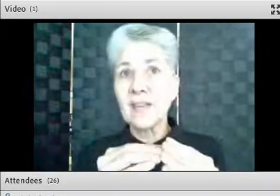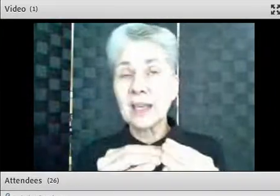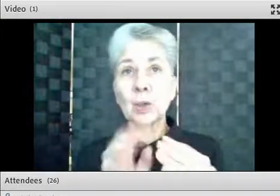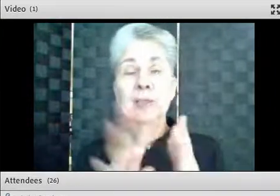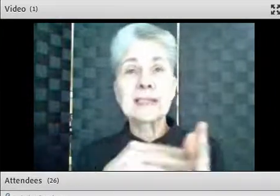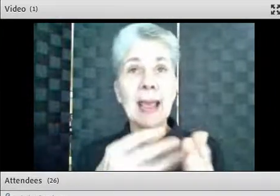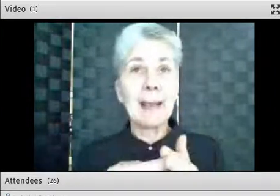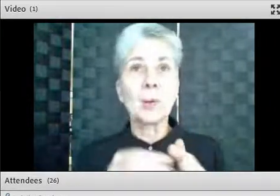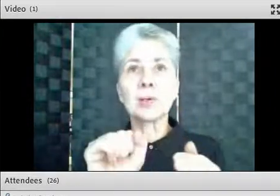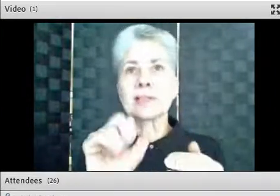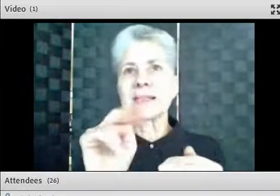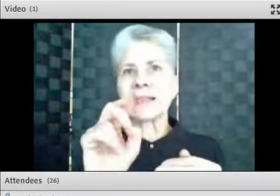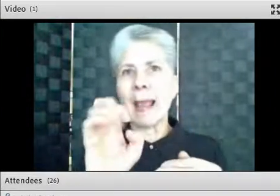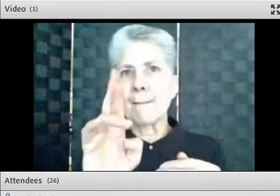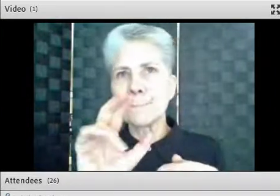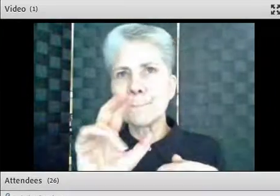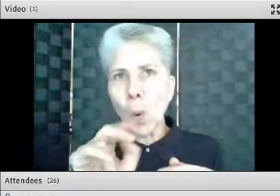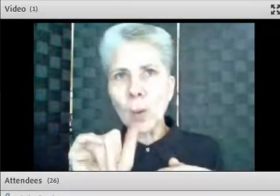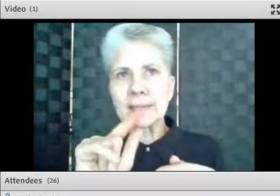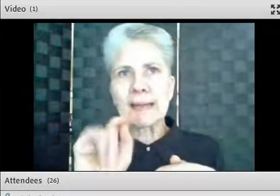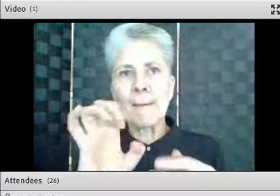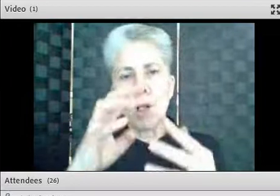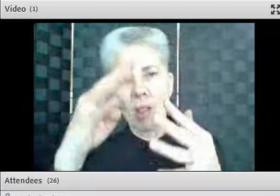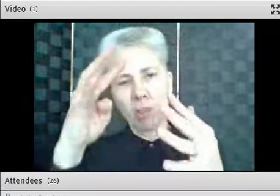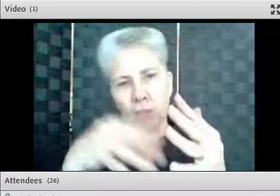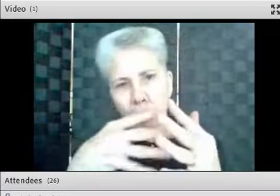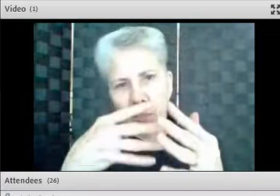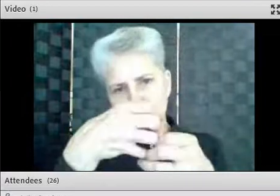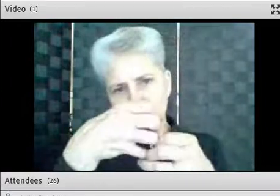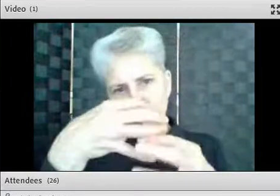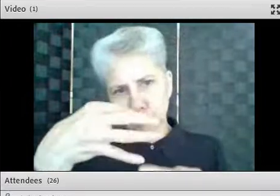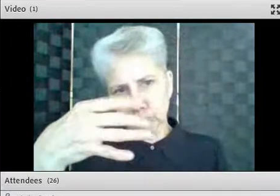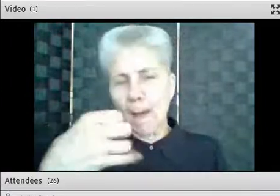There's the Cutter-Sanborn table, et cetera, so just keep that in mind